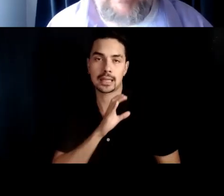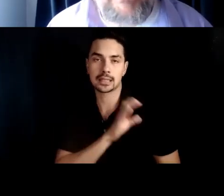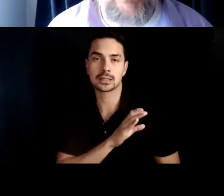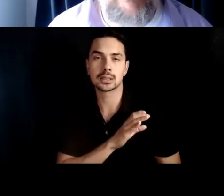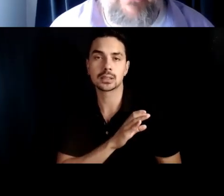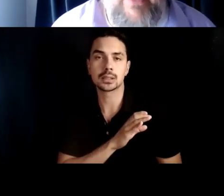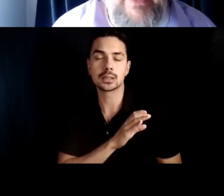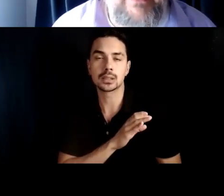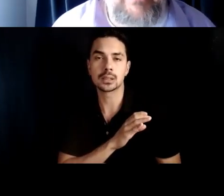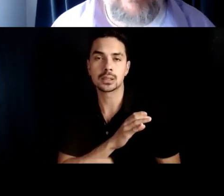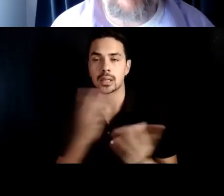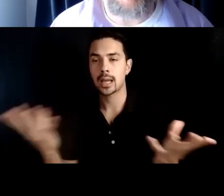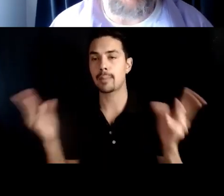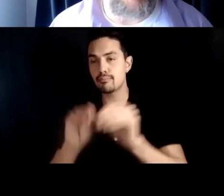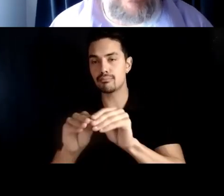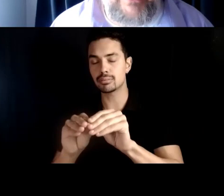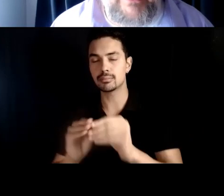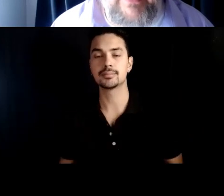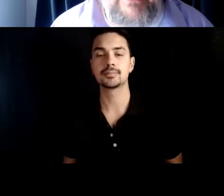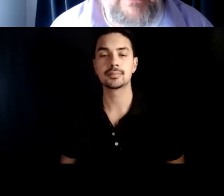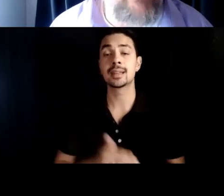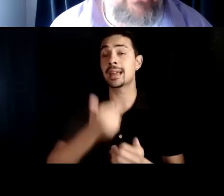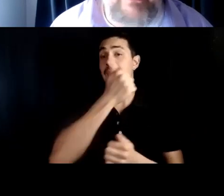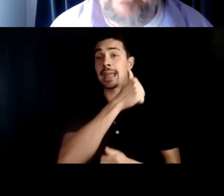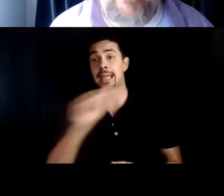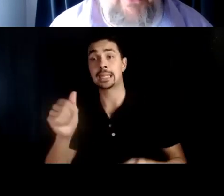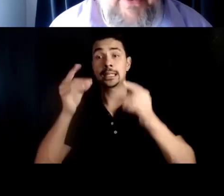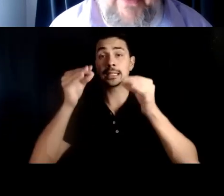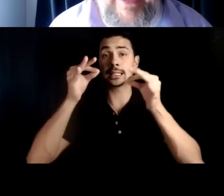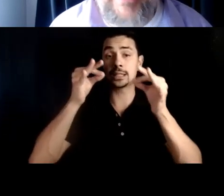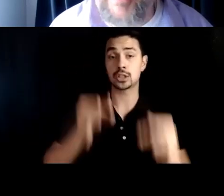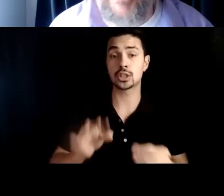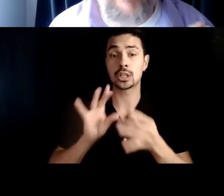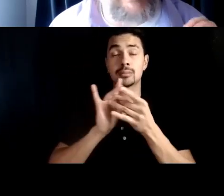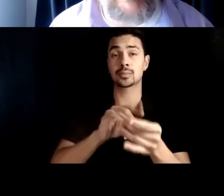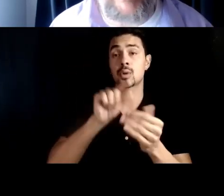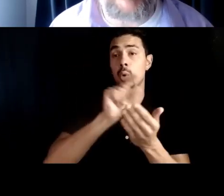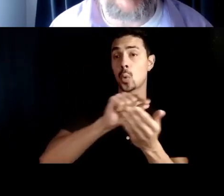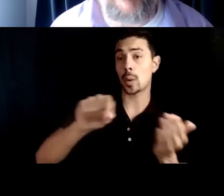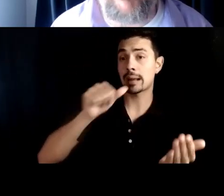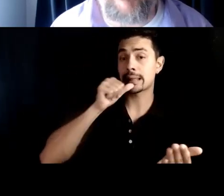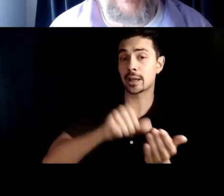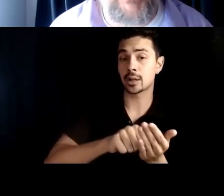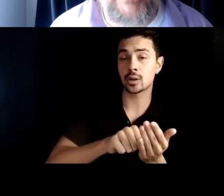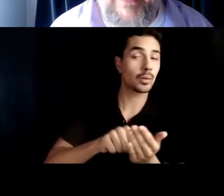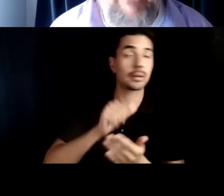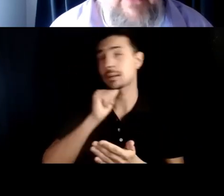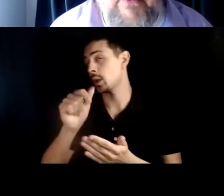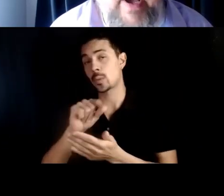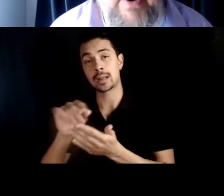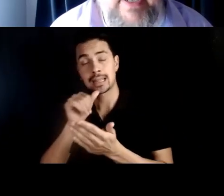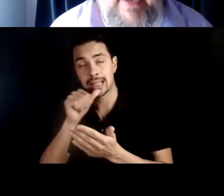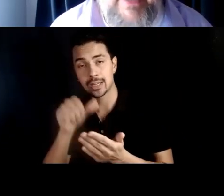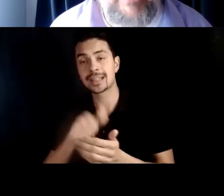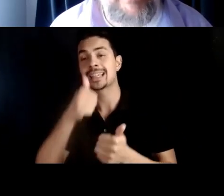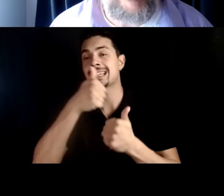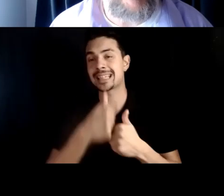Any decision about writing letters or not writing letters is, of course, totally fine. Again, I mean that's a choice that every provider can make